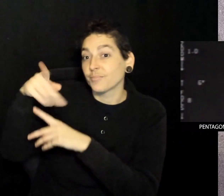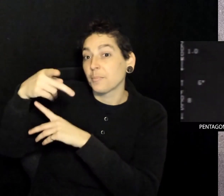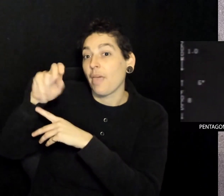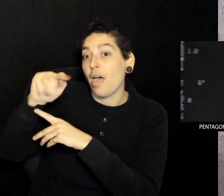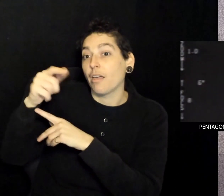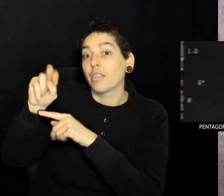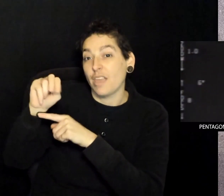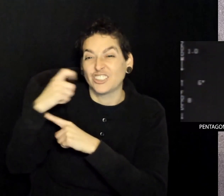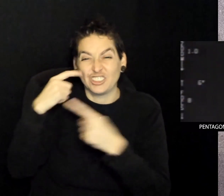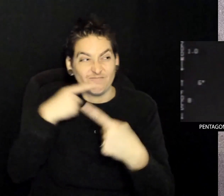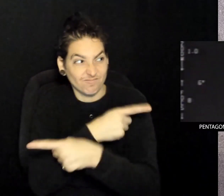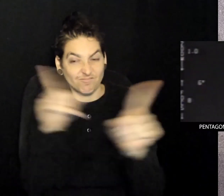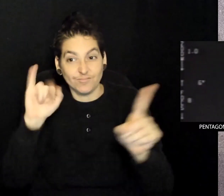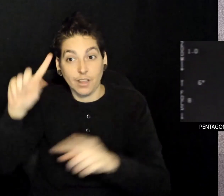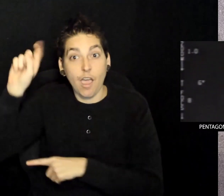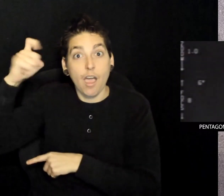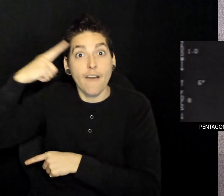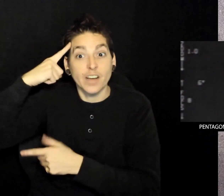okay listen up all of you sky watchers